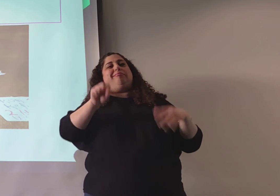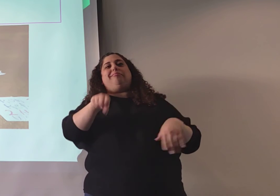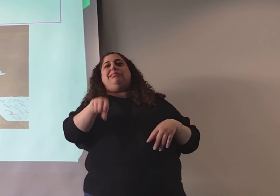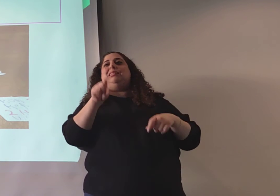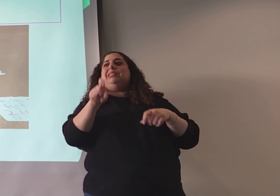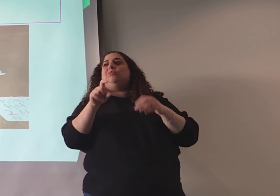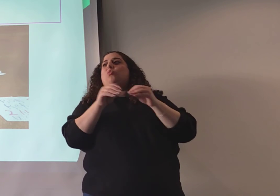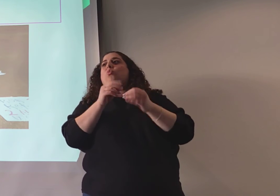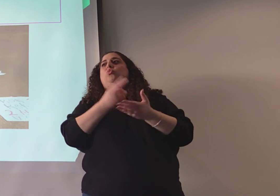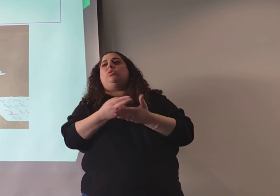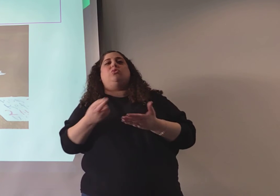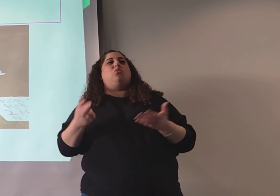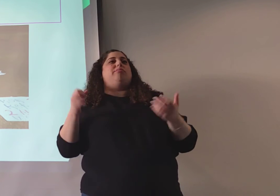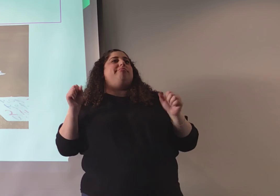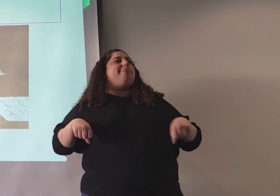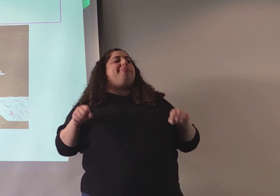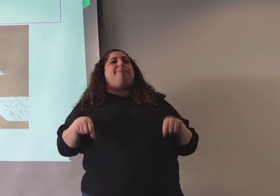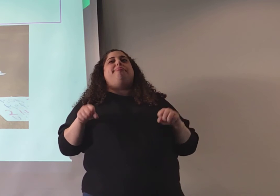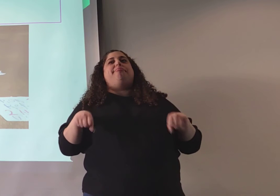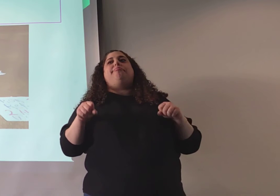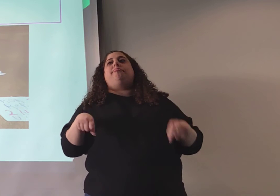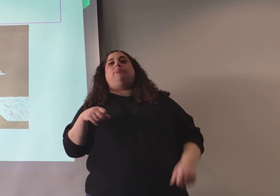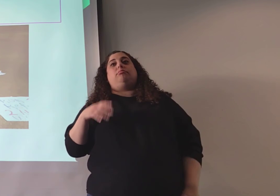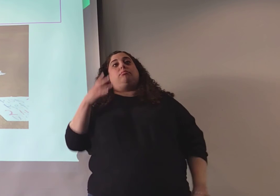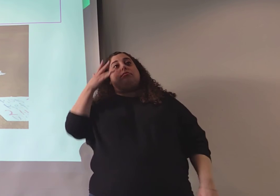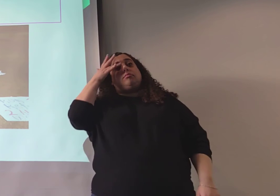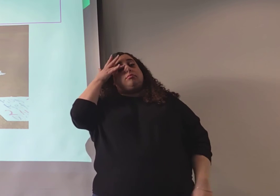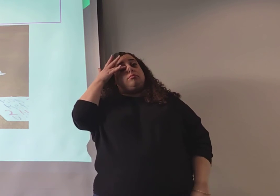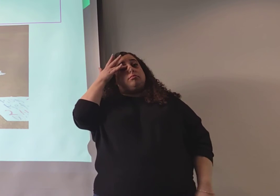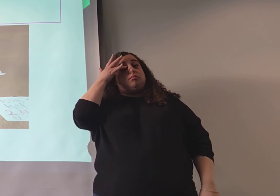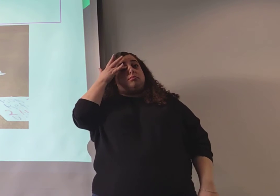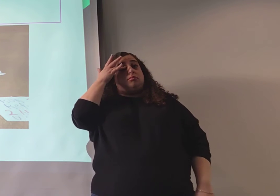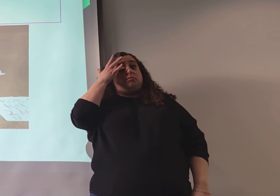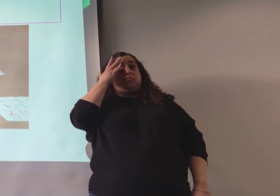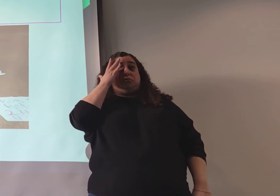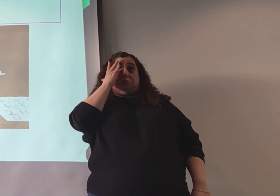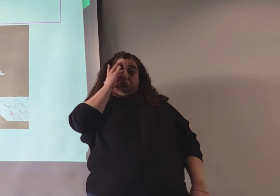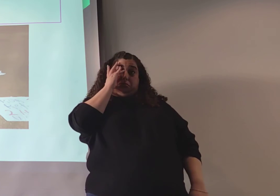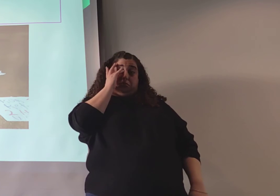A current section 8 applicant could potentially find housing.